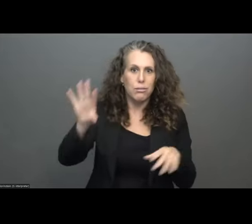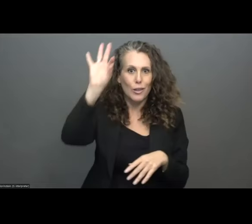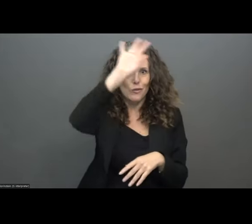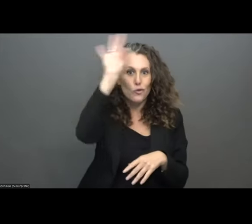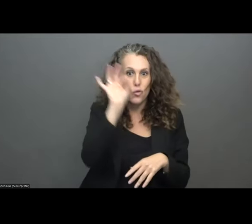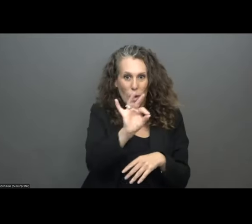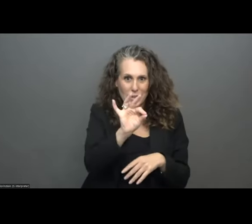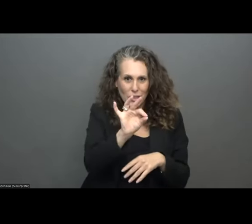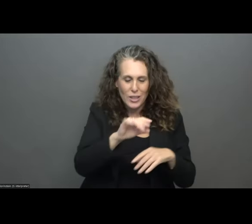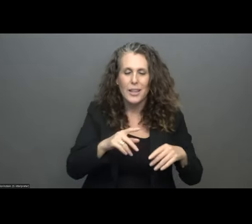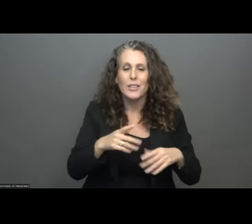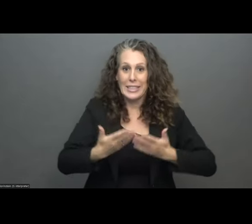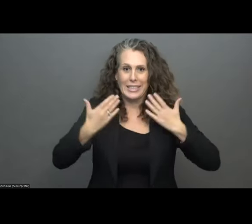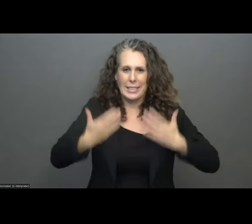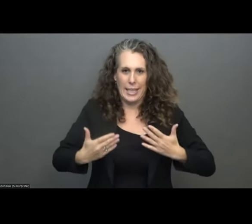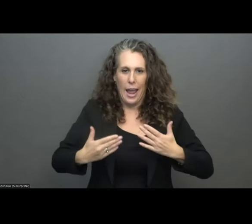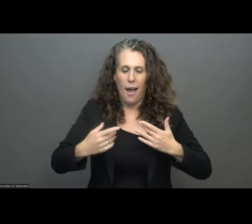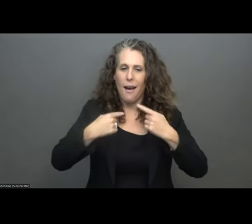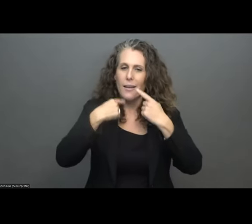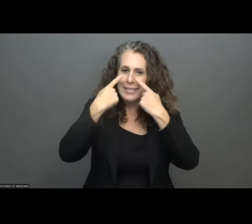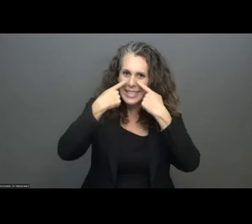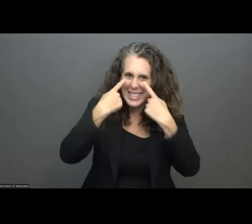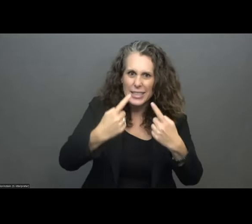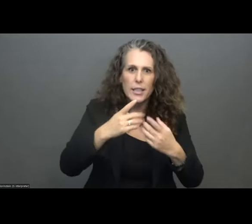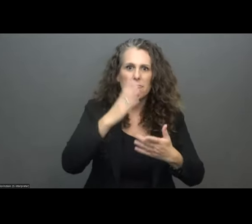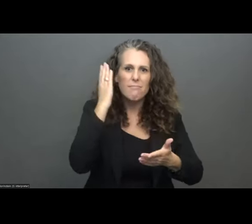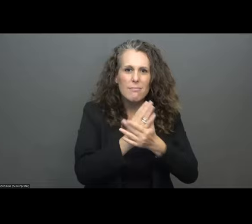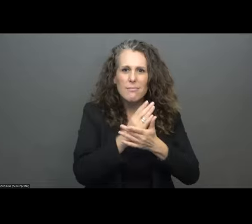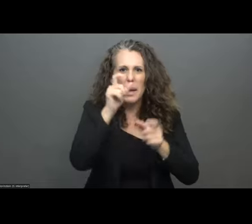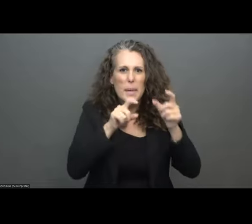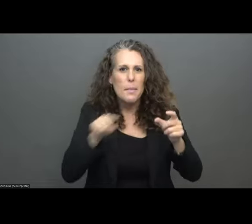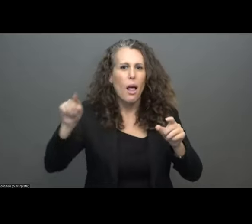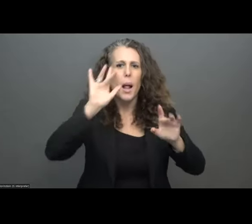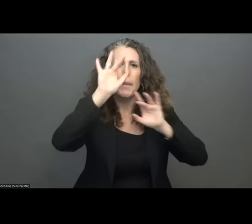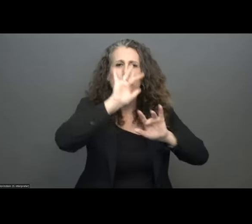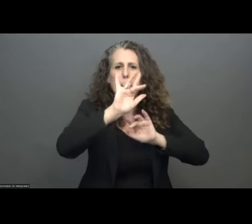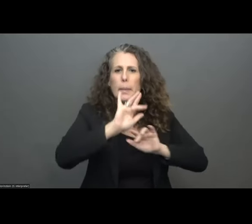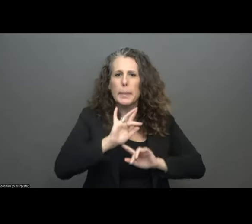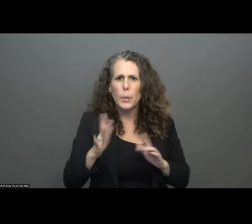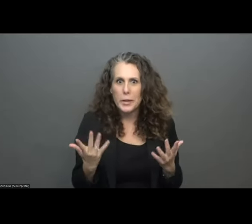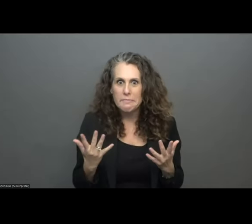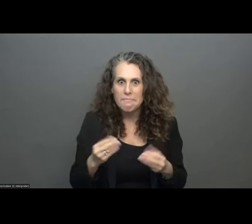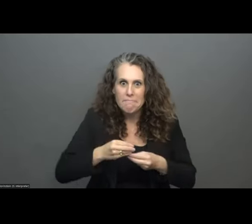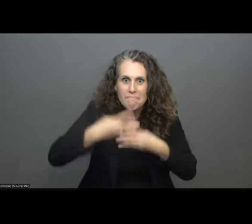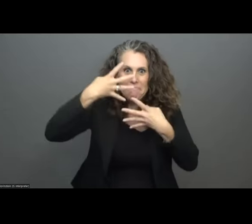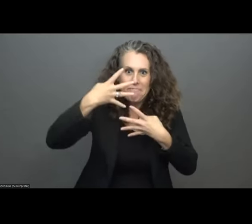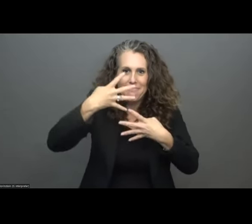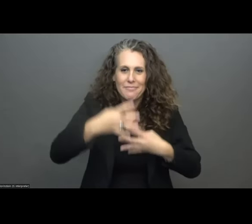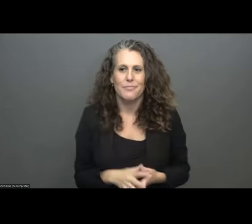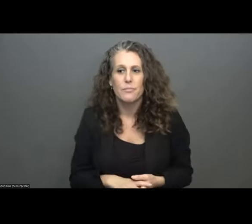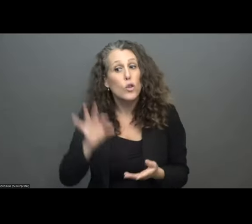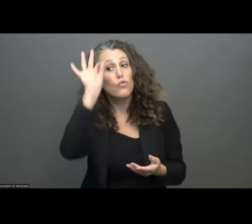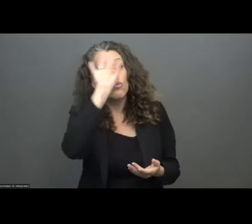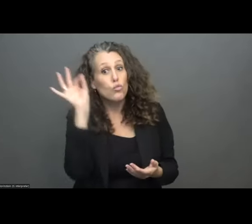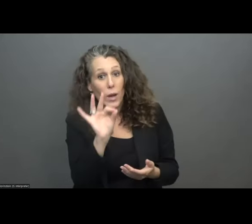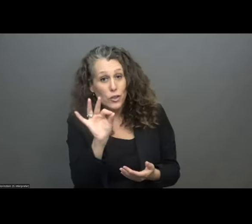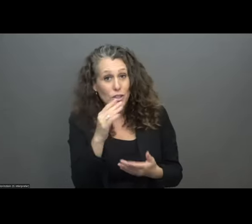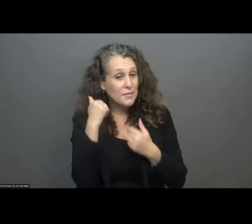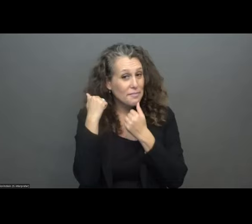you now, and then we will move into the next session. So, the question we asked was, and